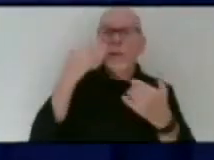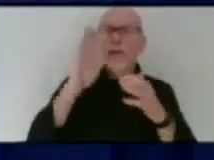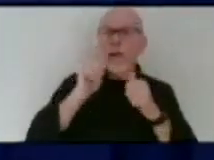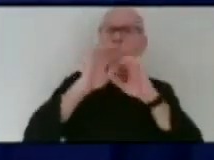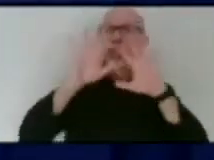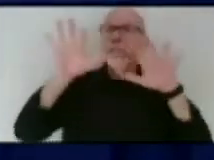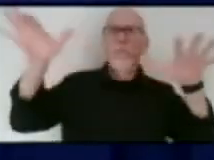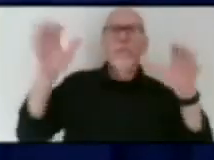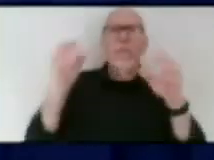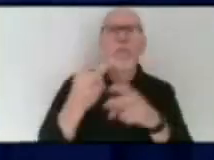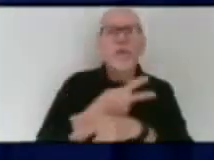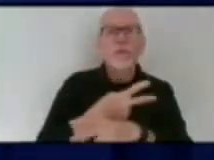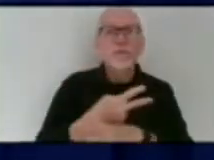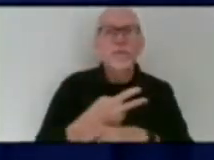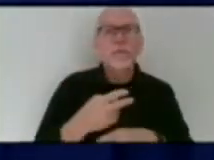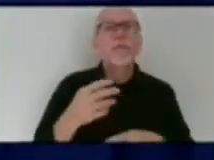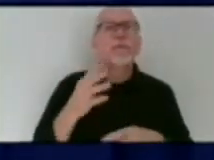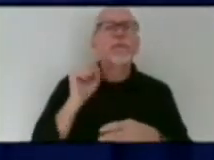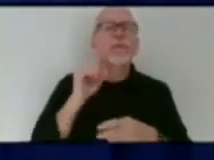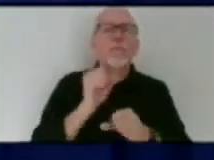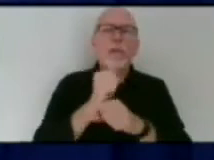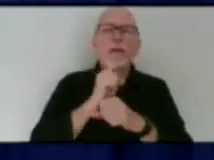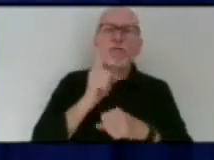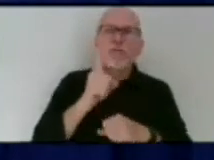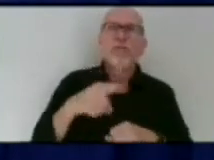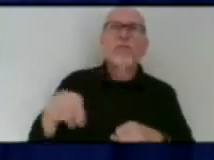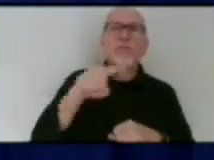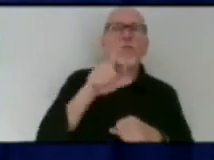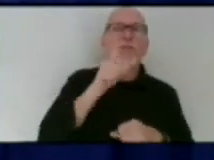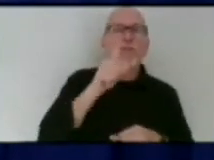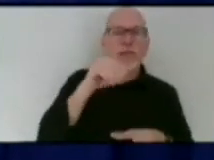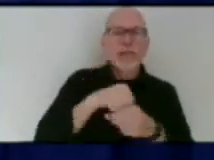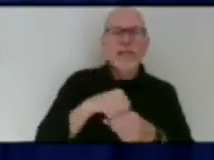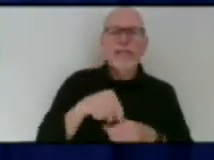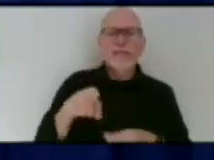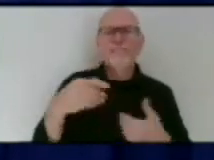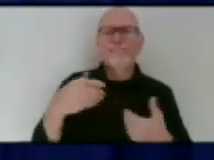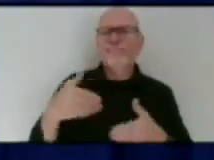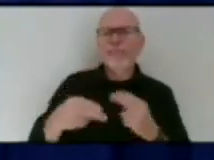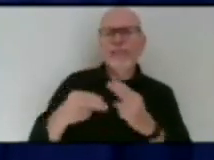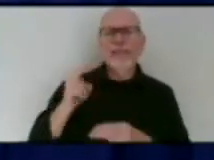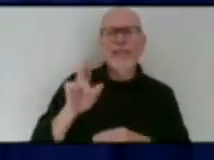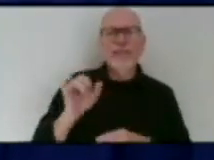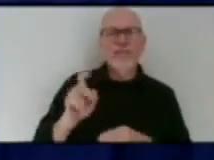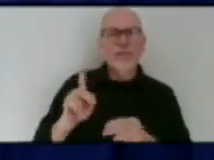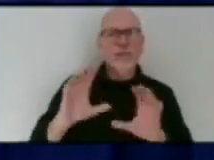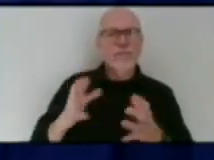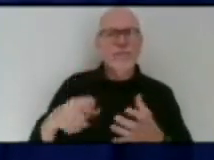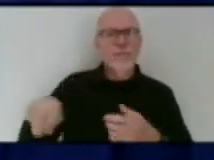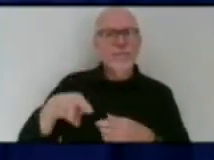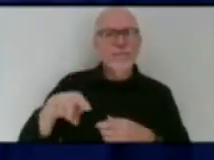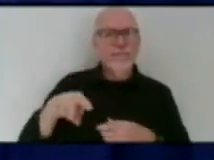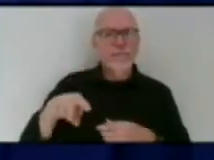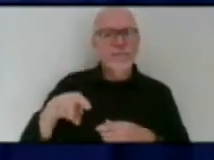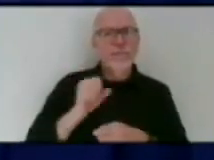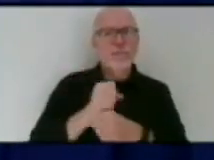And it's absolutely critical that individuals that are in that vulnerable population consider, if at all possible, doing this remotely.